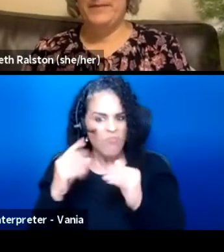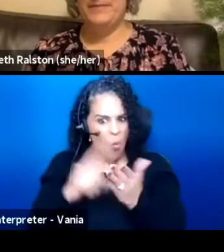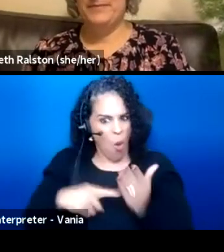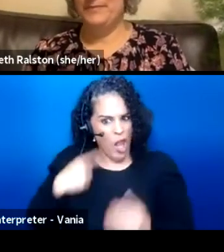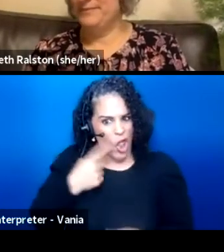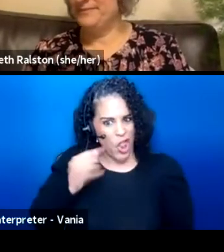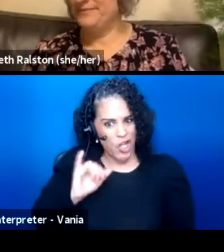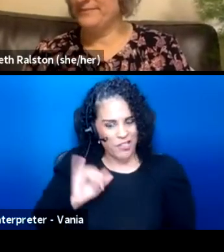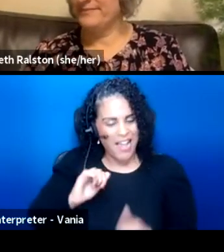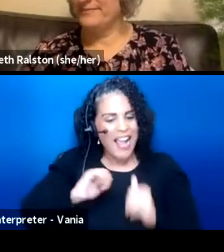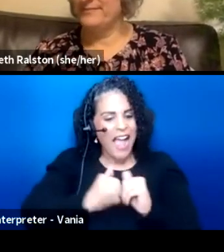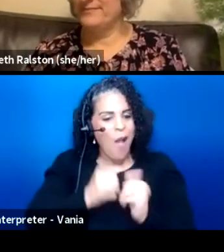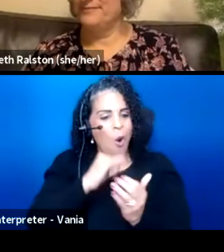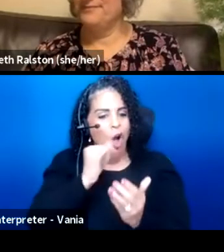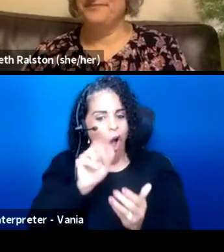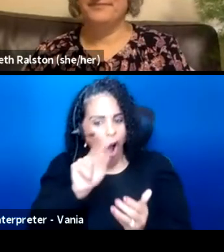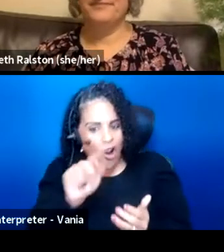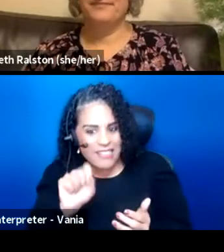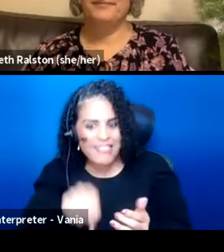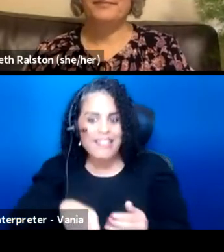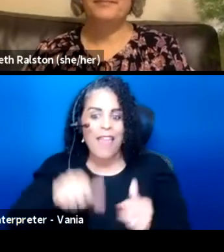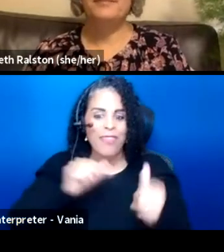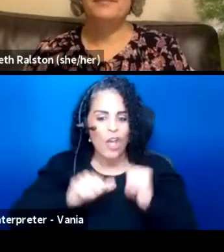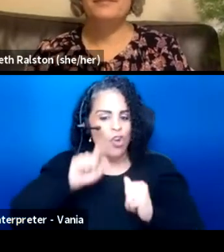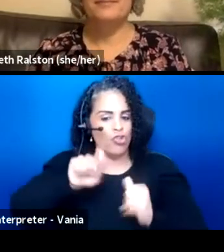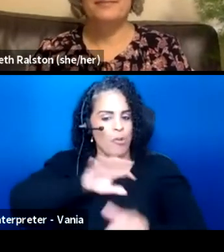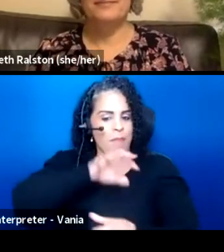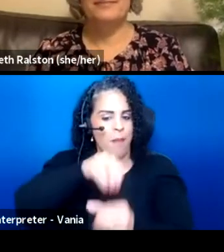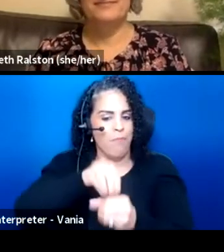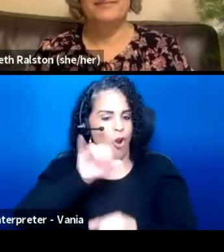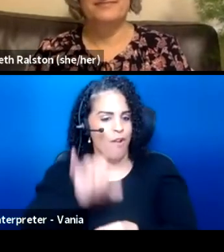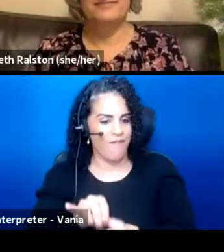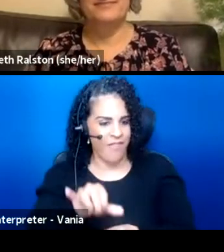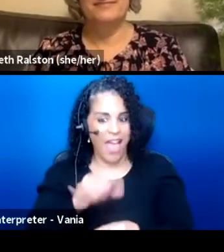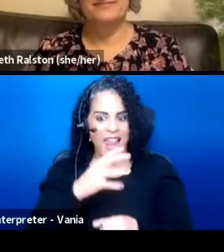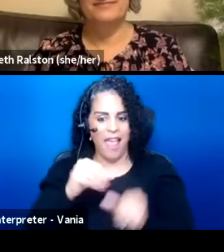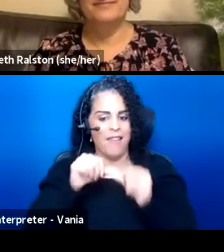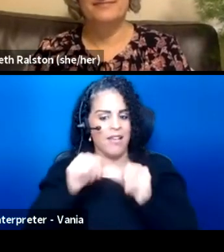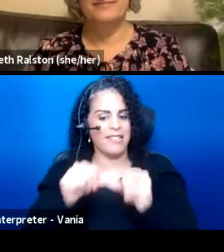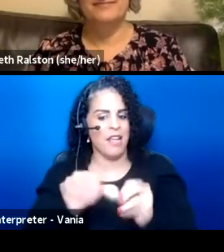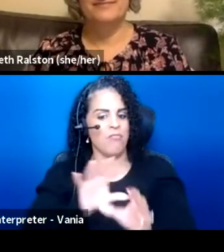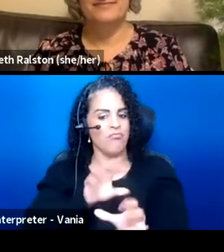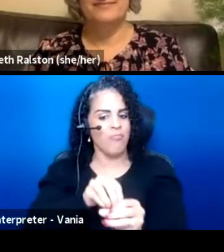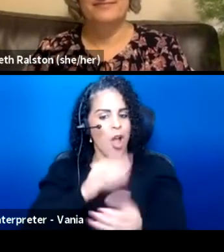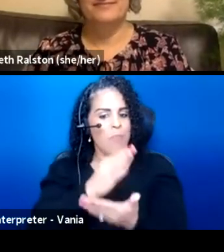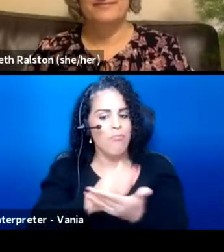and how the arts and theater should be a part of that and be a consistent part of community voice.